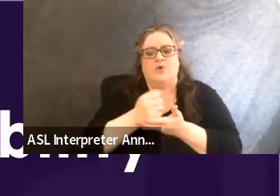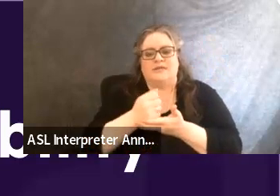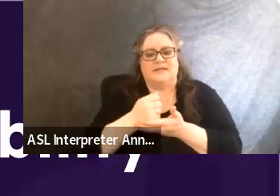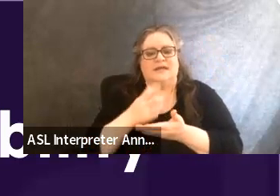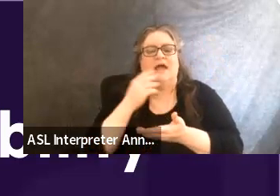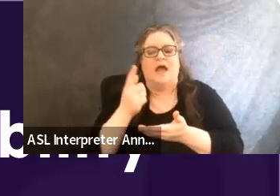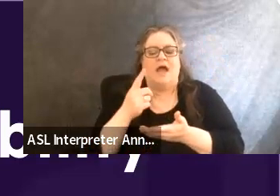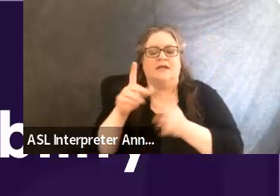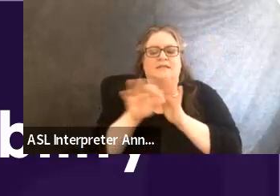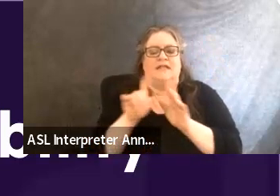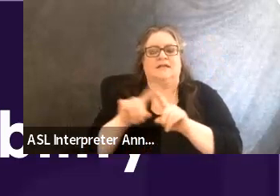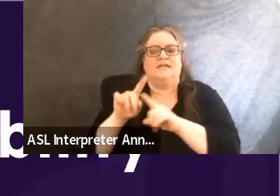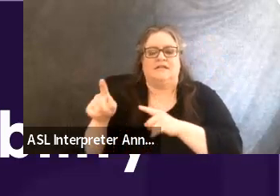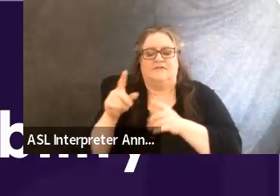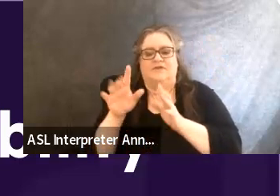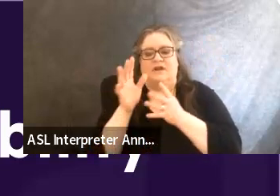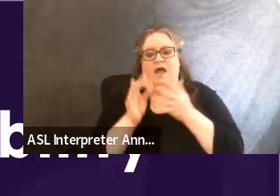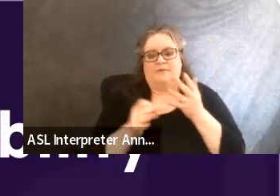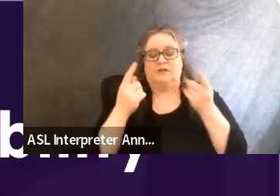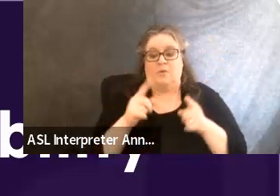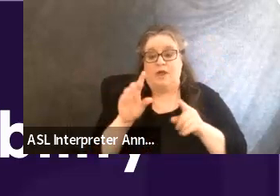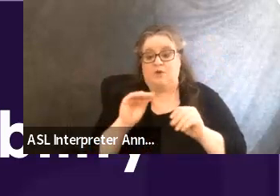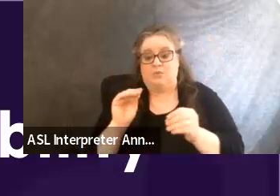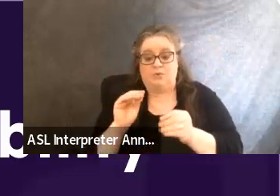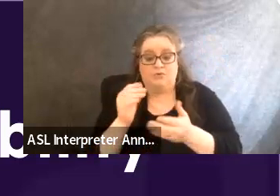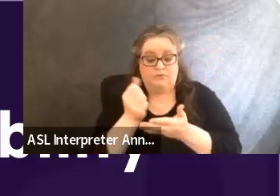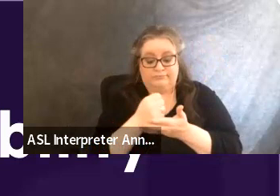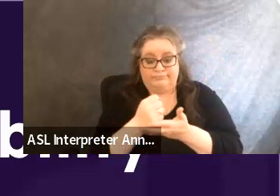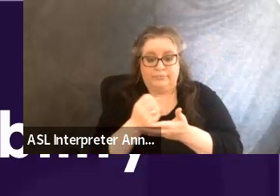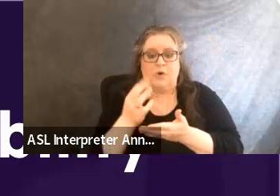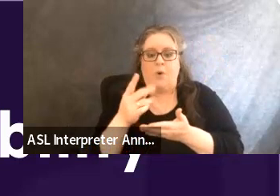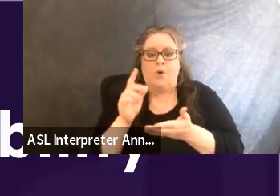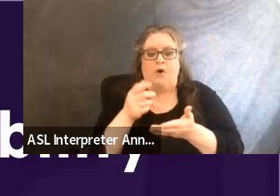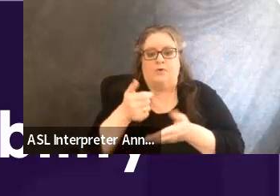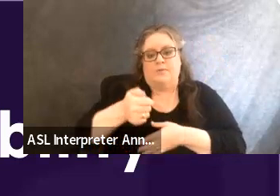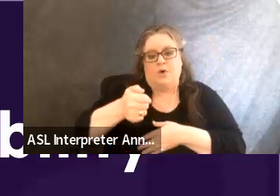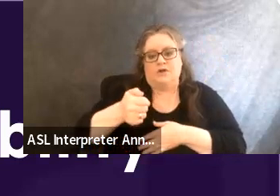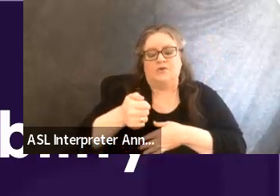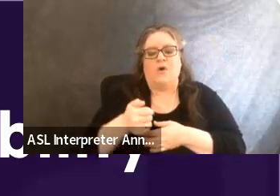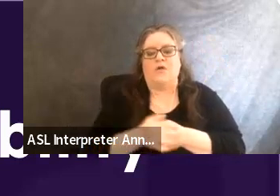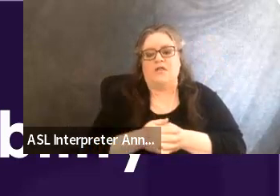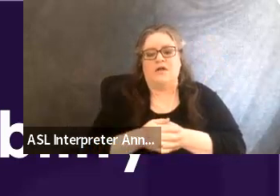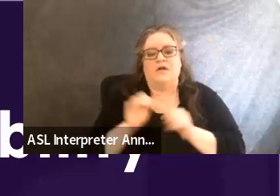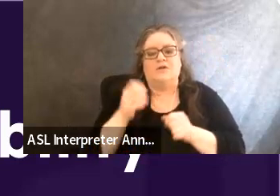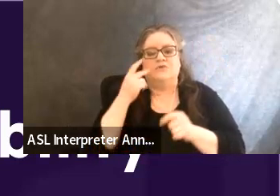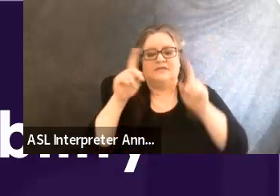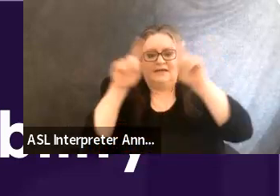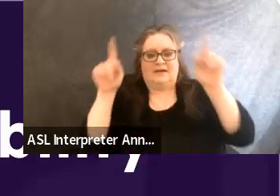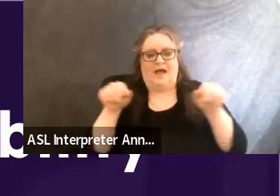and select the different options, and then when you move your joystick or you press your remote-control keys, you see an outline around the element